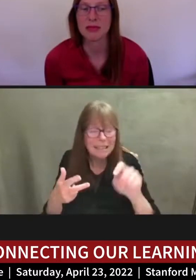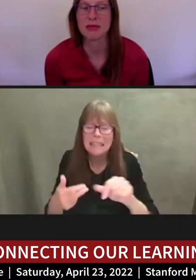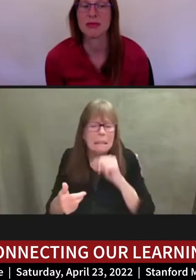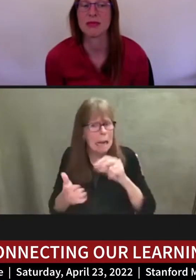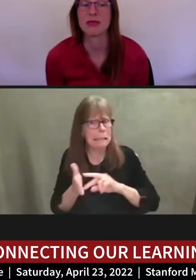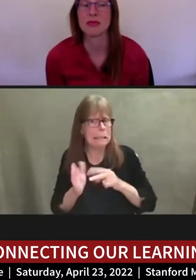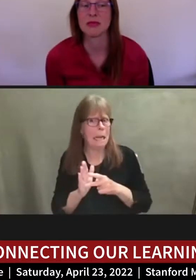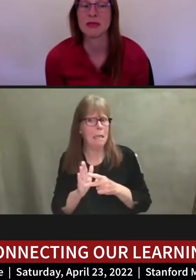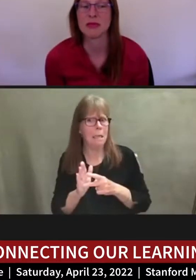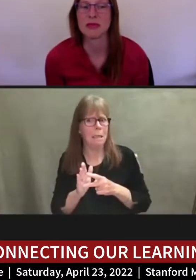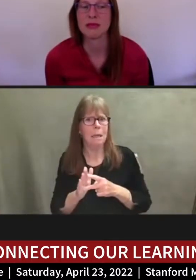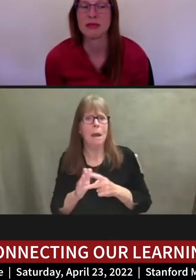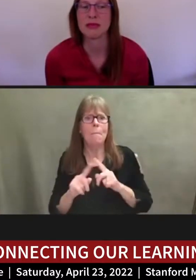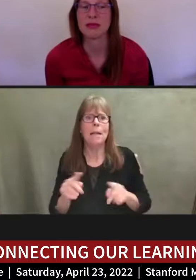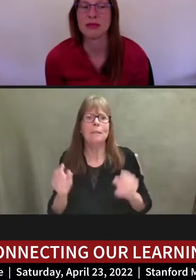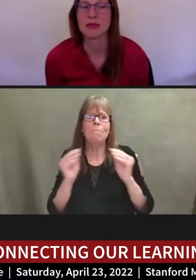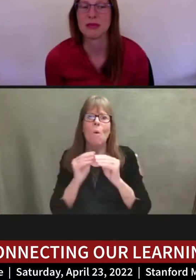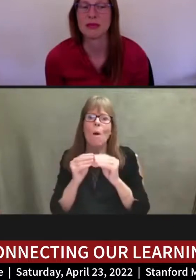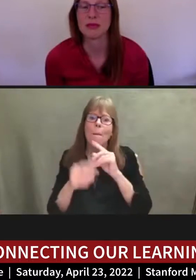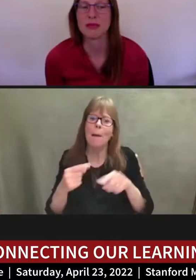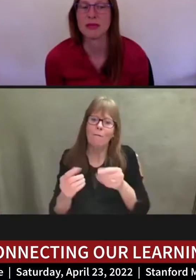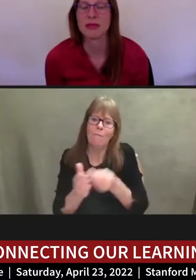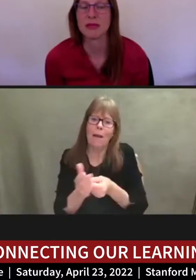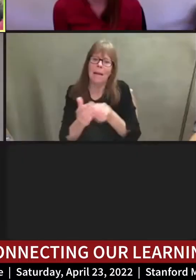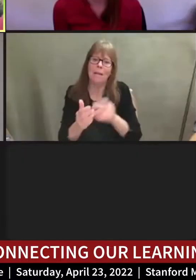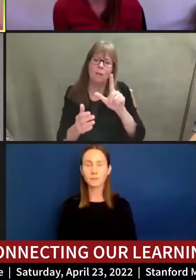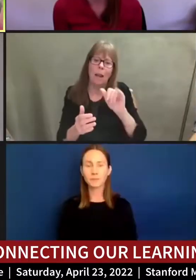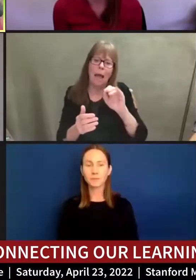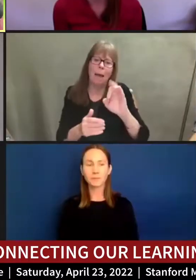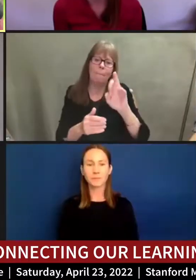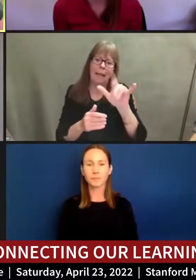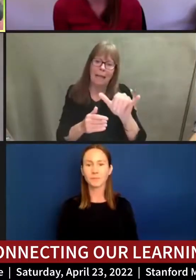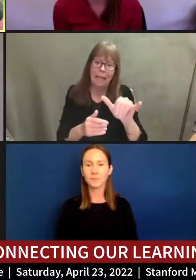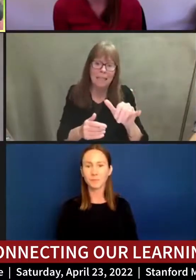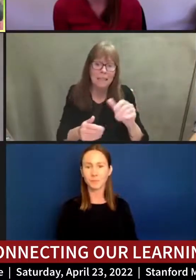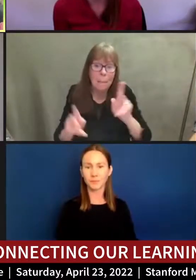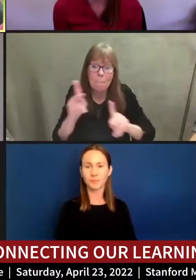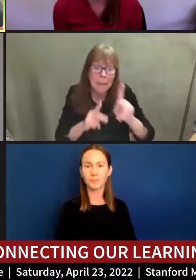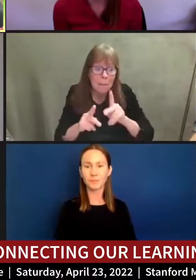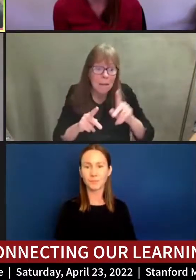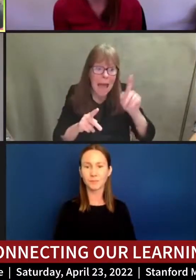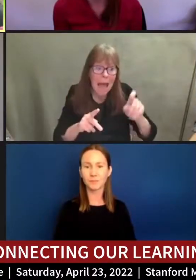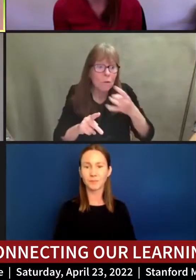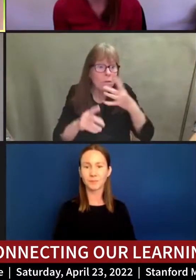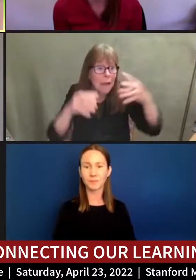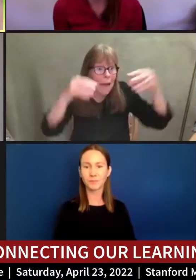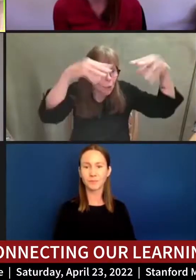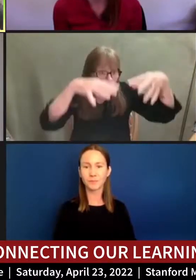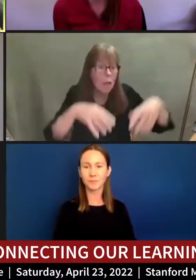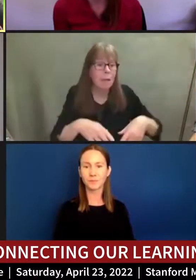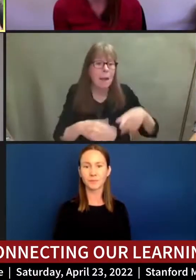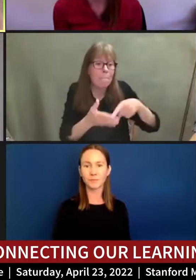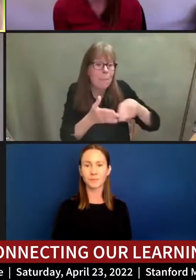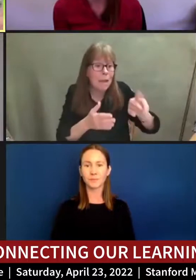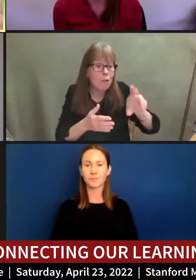It's one about financial viability of keeping the lights on, paying the rent in your clinic space.